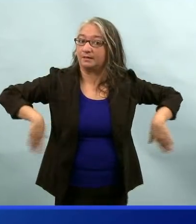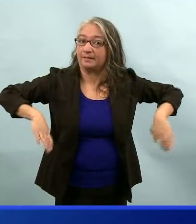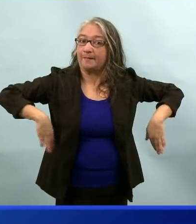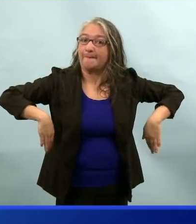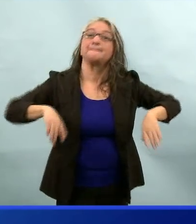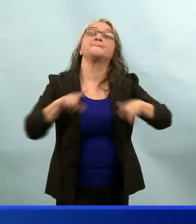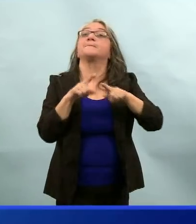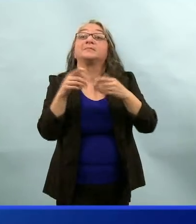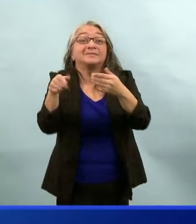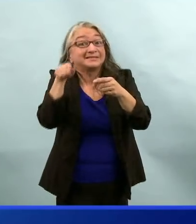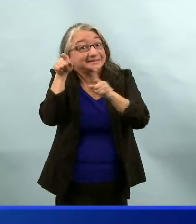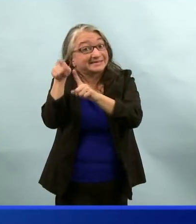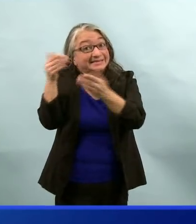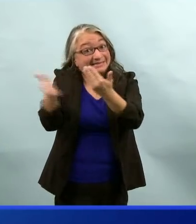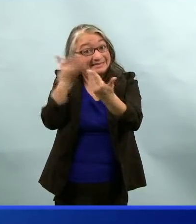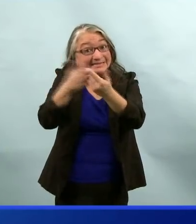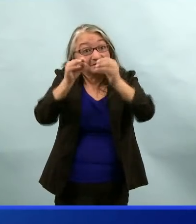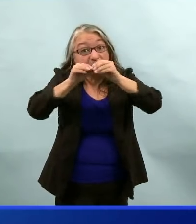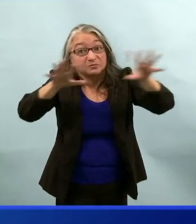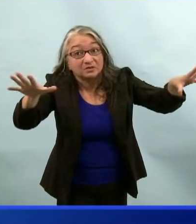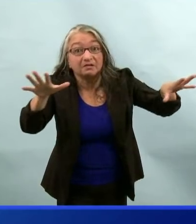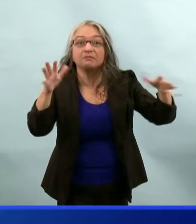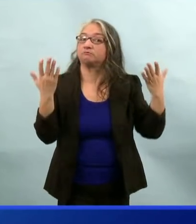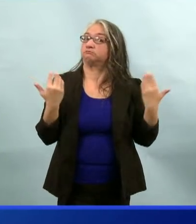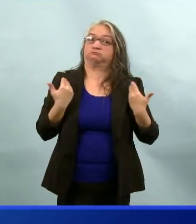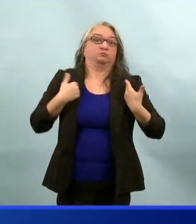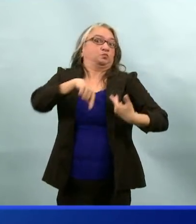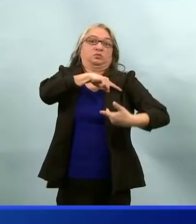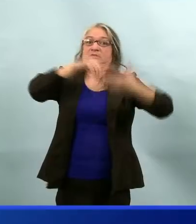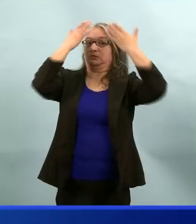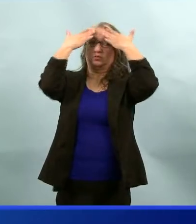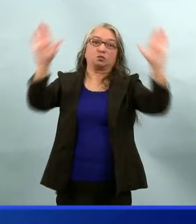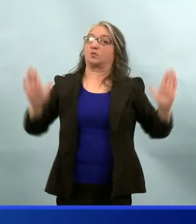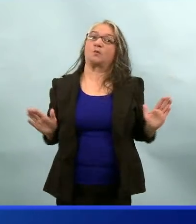what and how effective vaccines are against it and we still don't know that answer